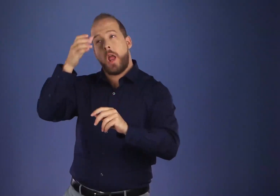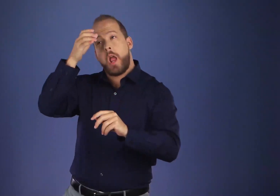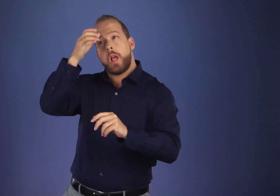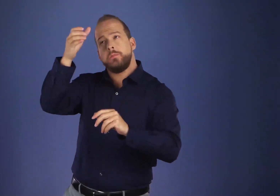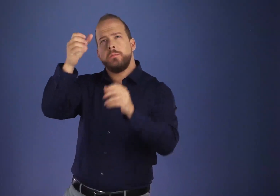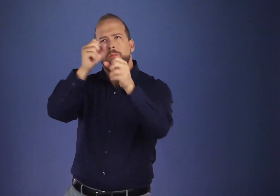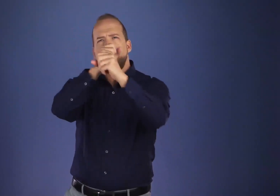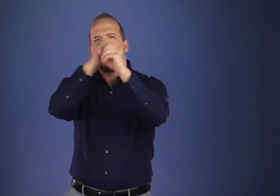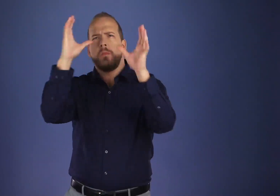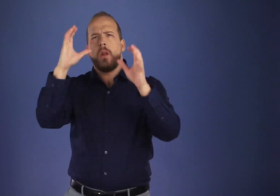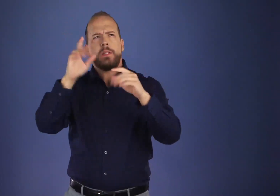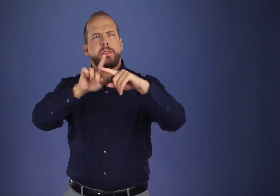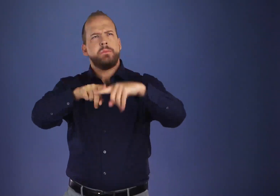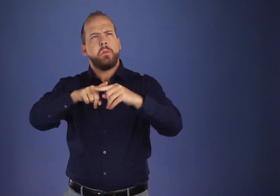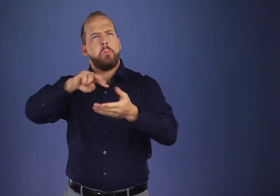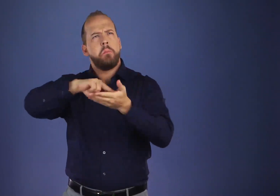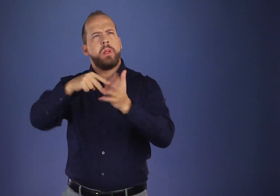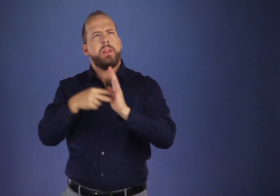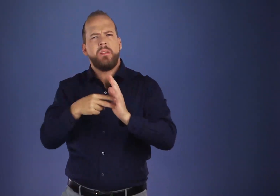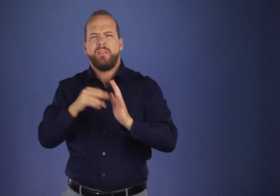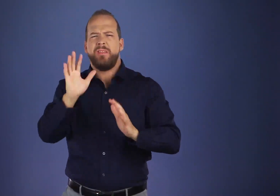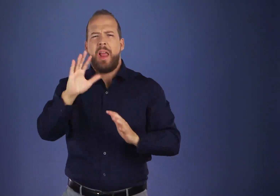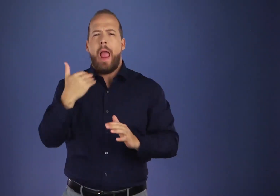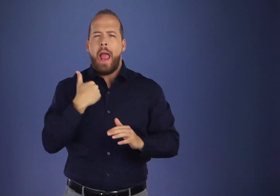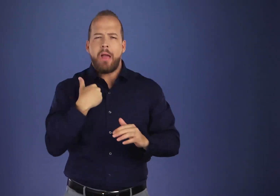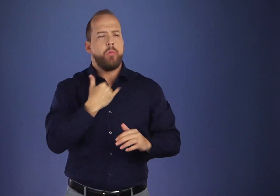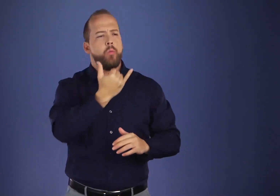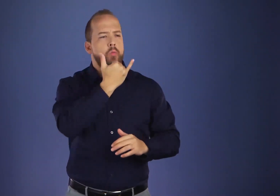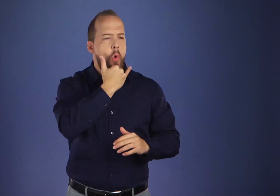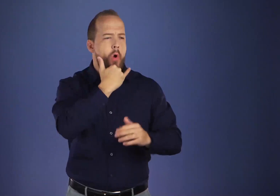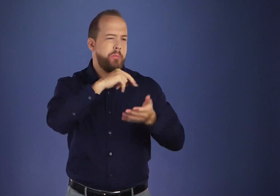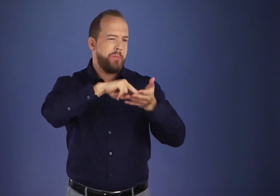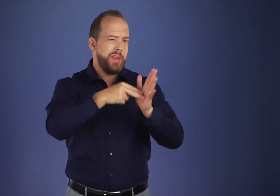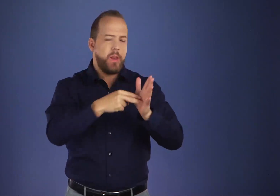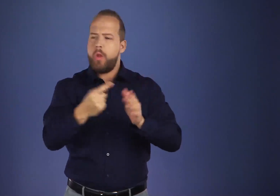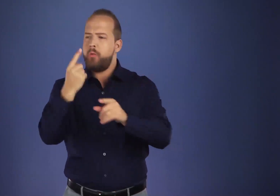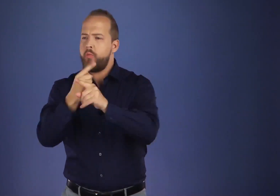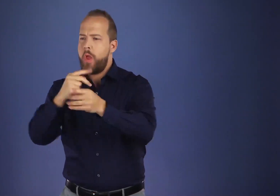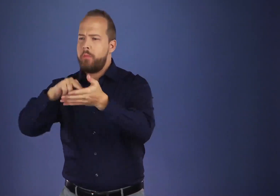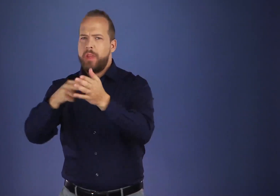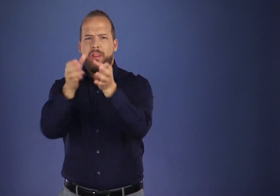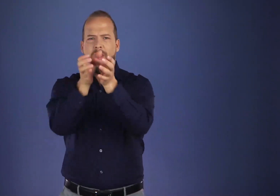This very form of faulty dependence has caused many a rebellious alcoholic to conclude